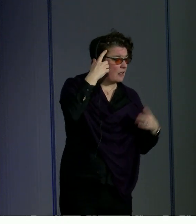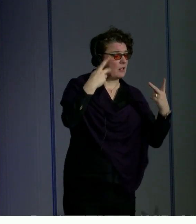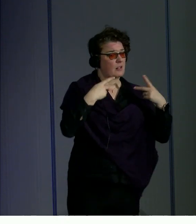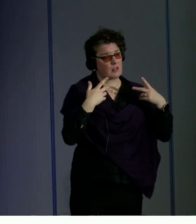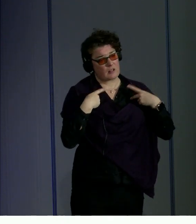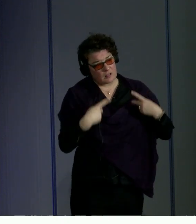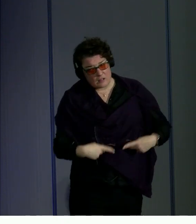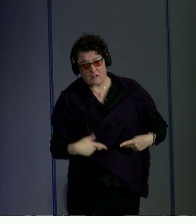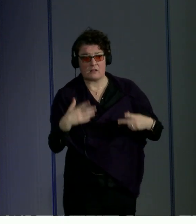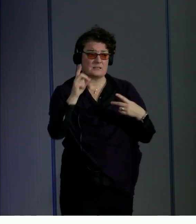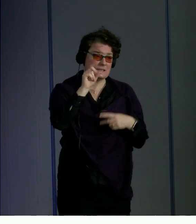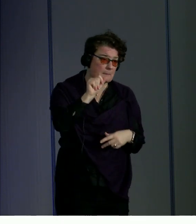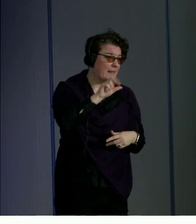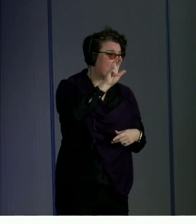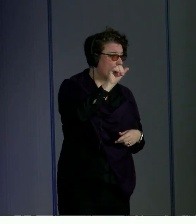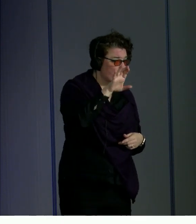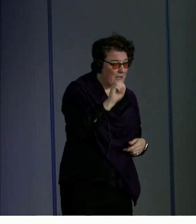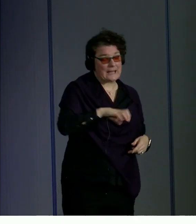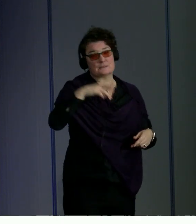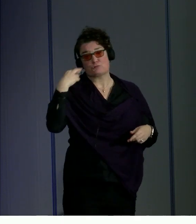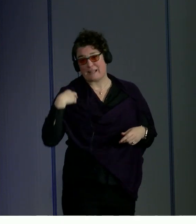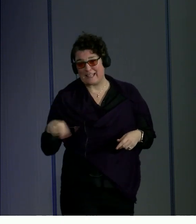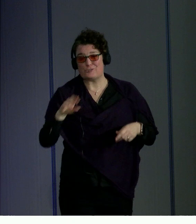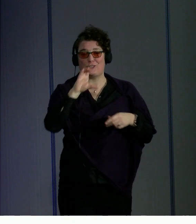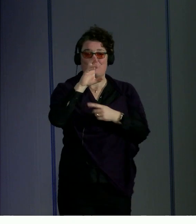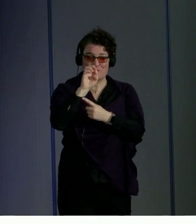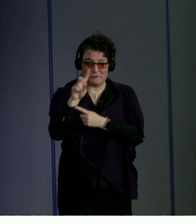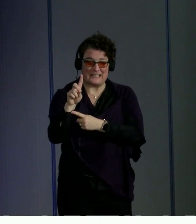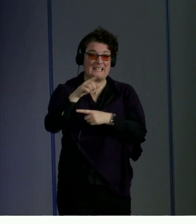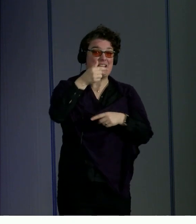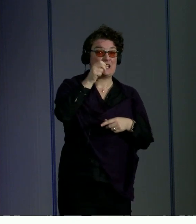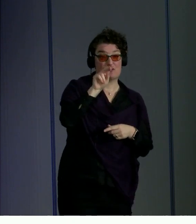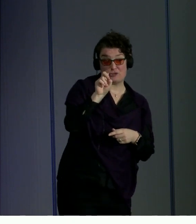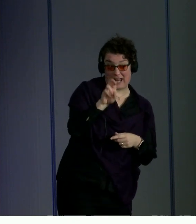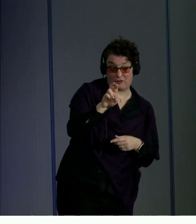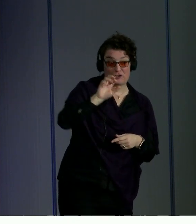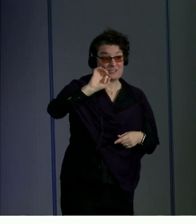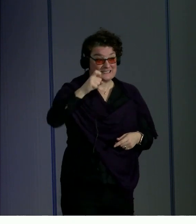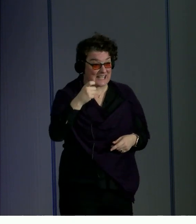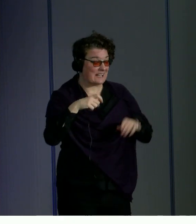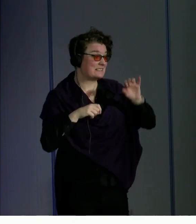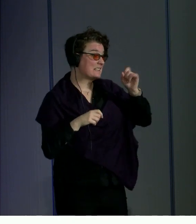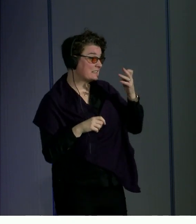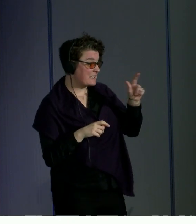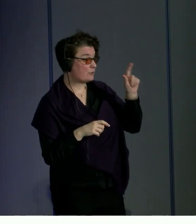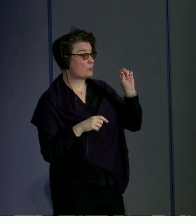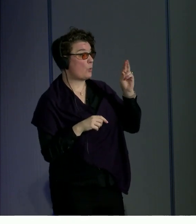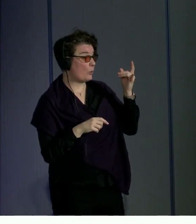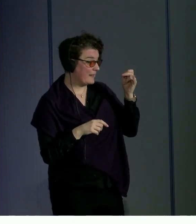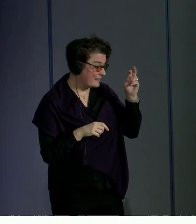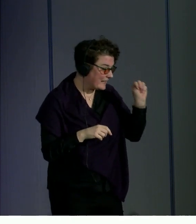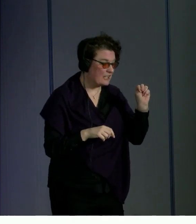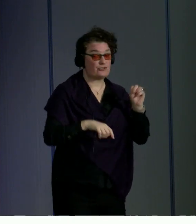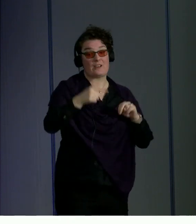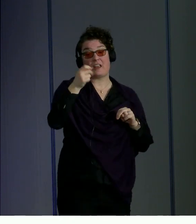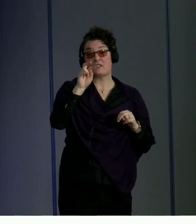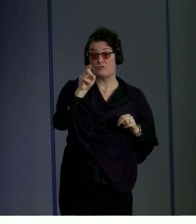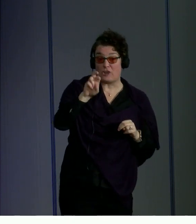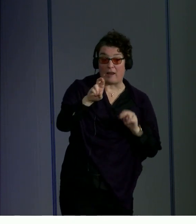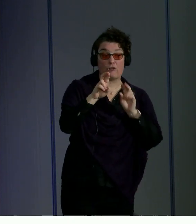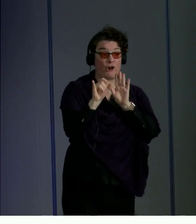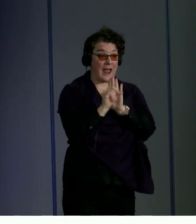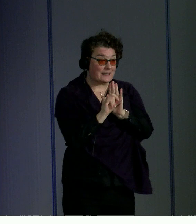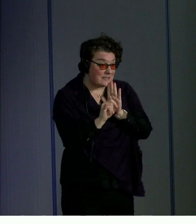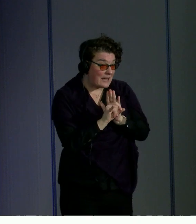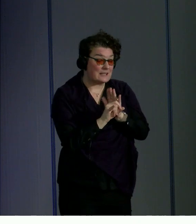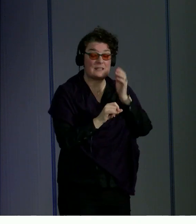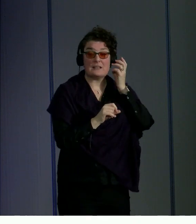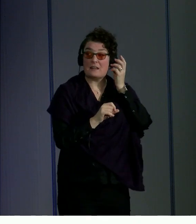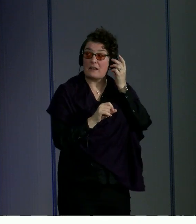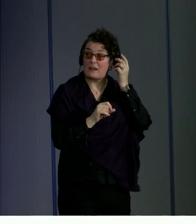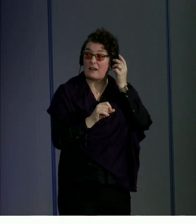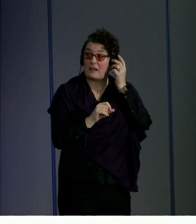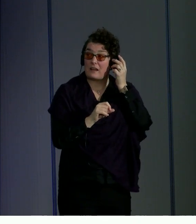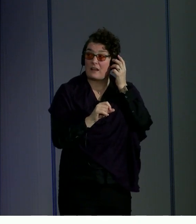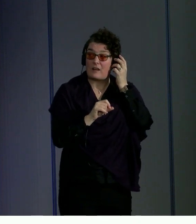race, religion, creed, gender, sex, sexual orientation, gender identity, and/or expression.